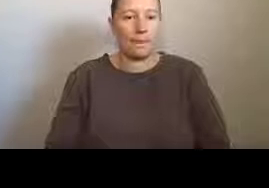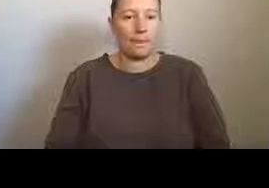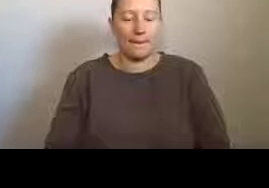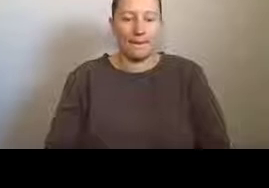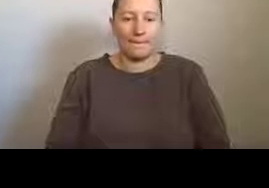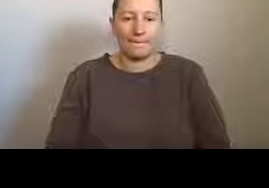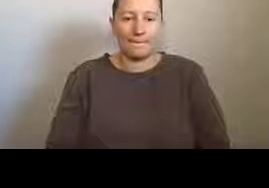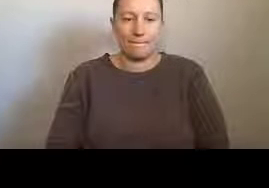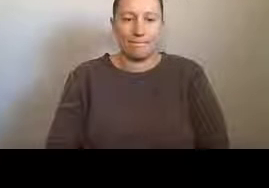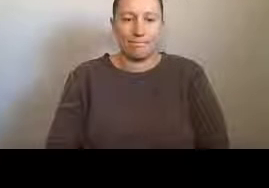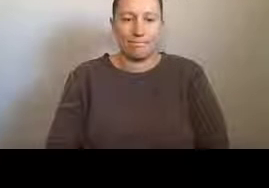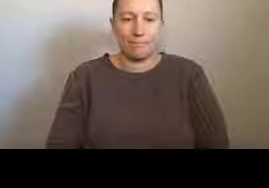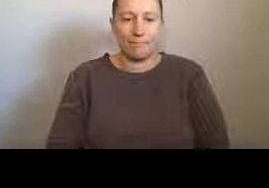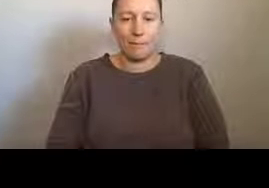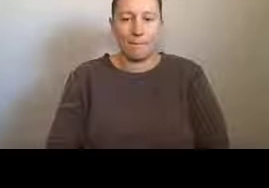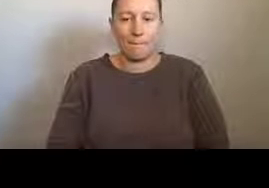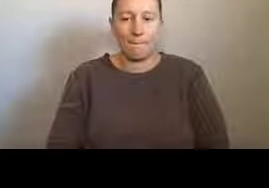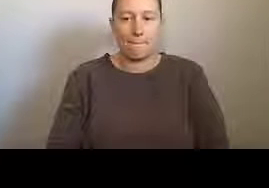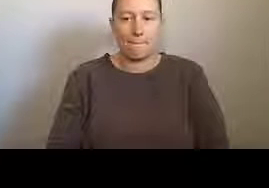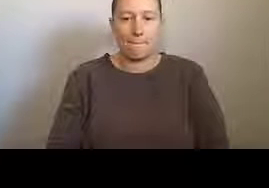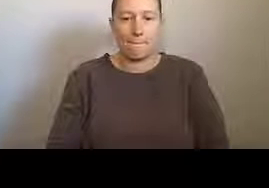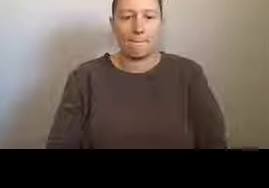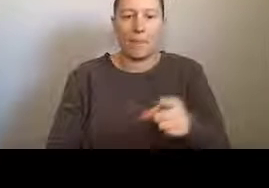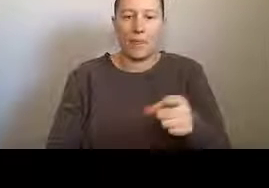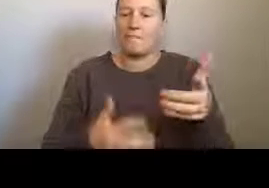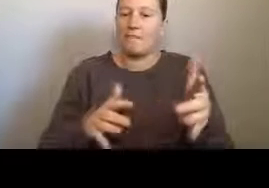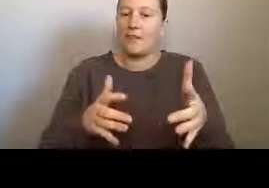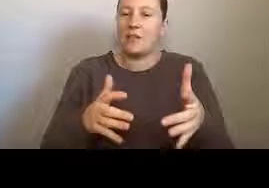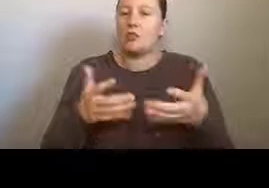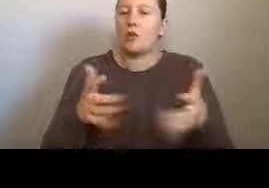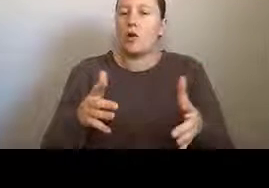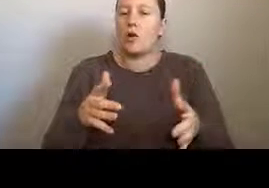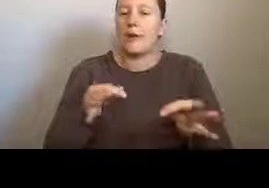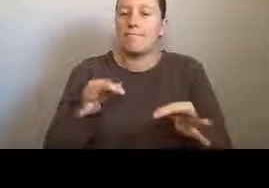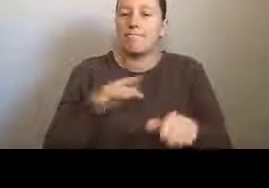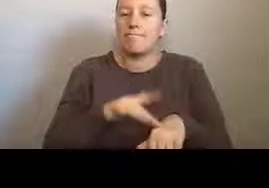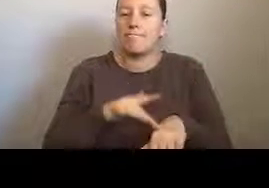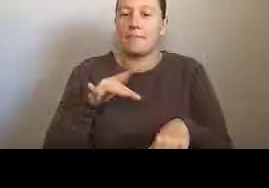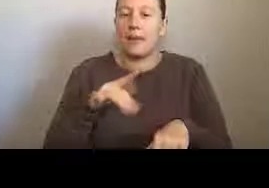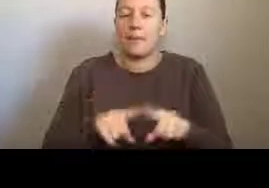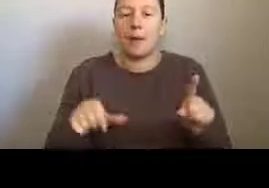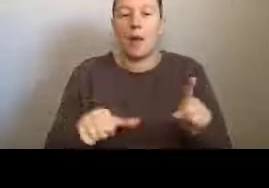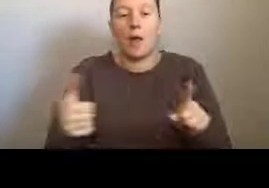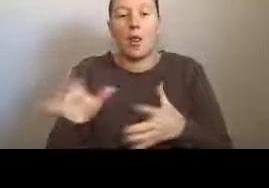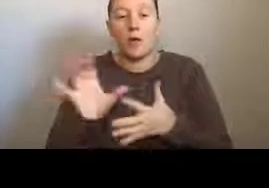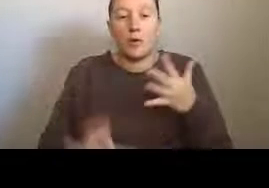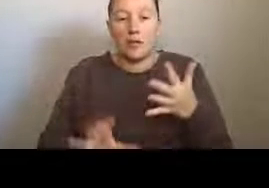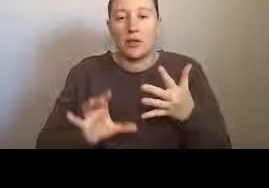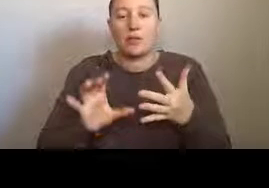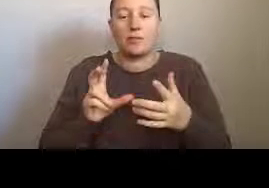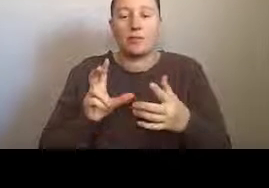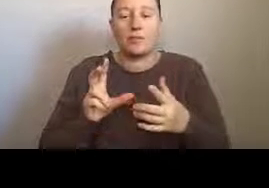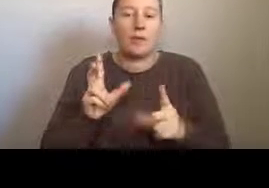So we've touched on this requirement already, but another criterion that pertains to adequate provisions